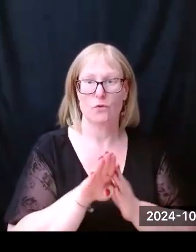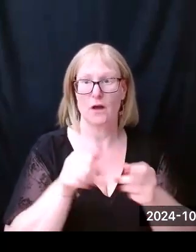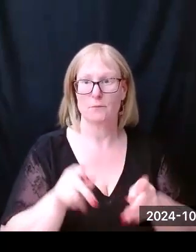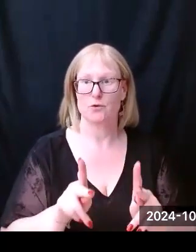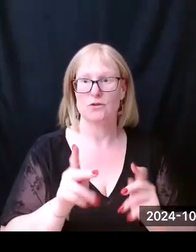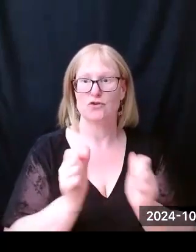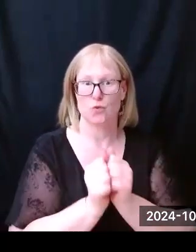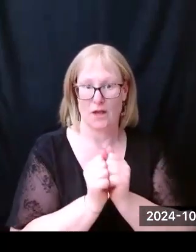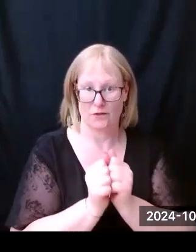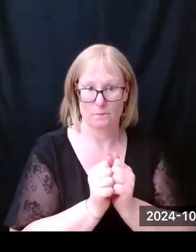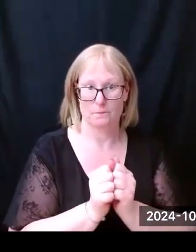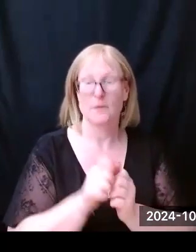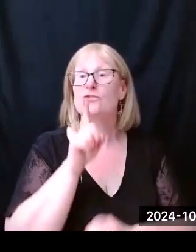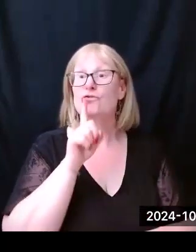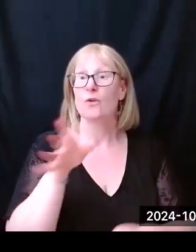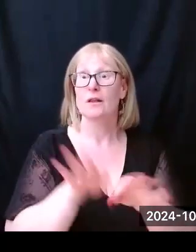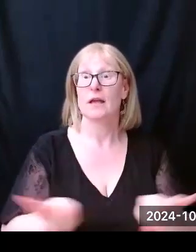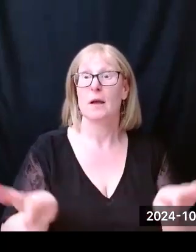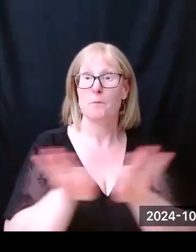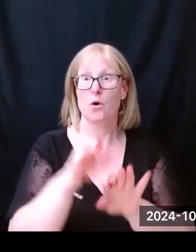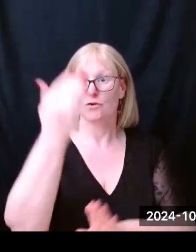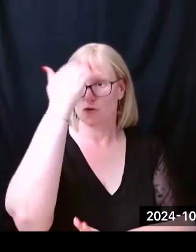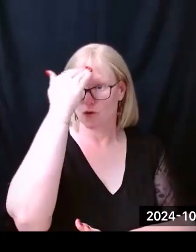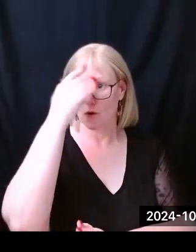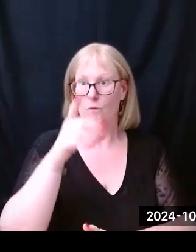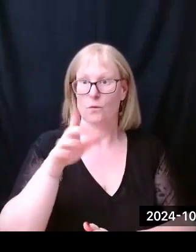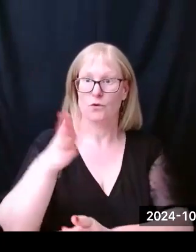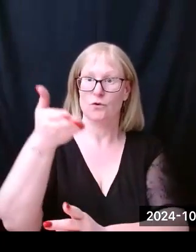It's also really important to know your child and know yourself.